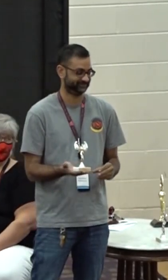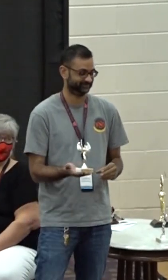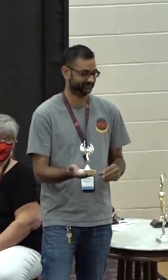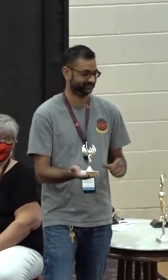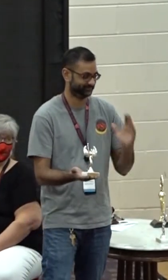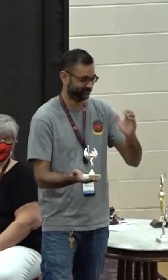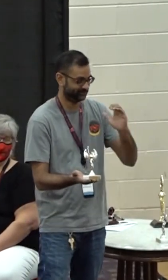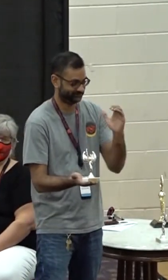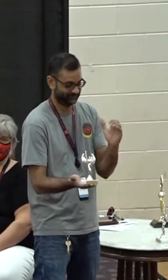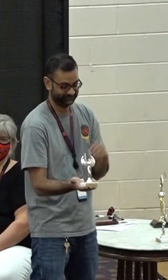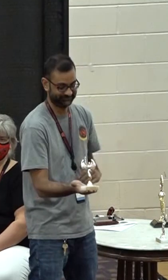Jan.